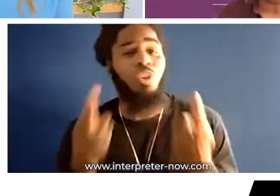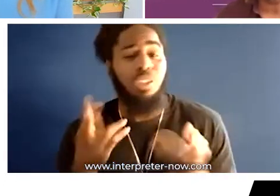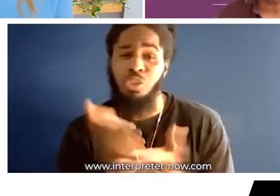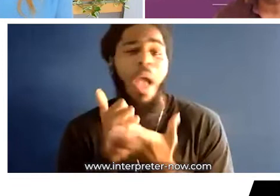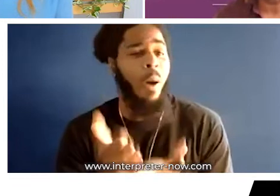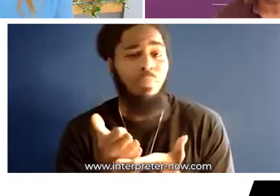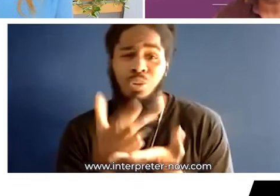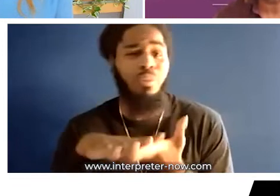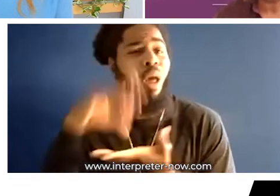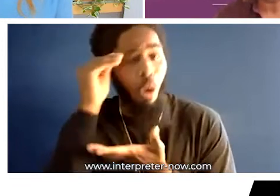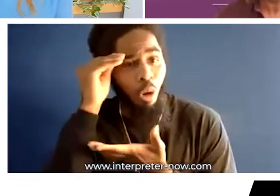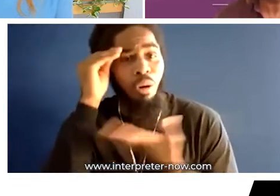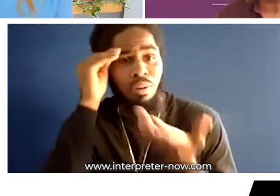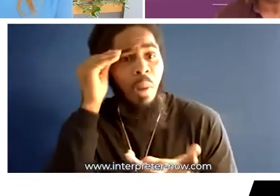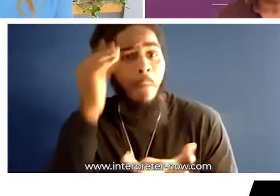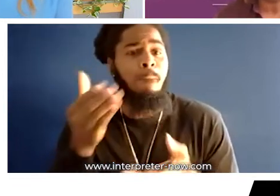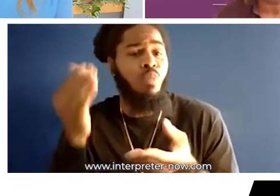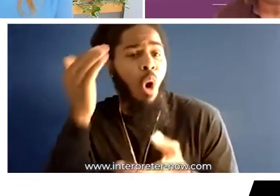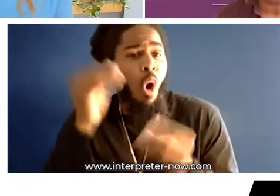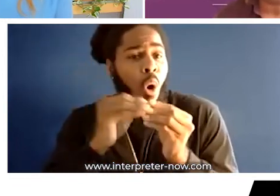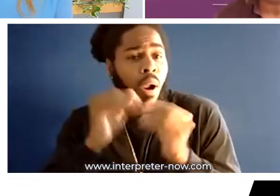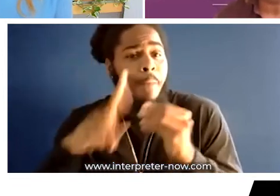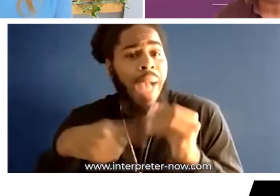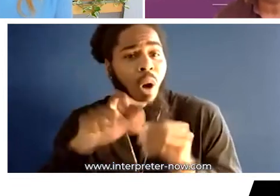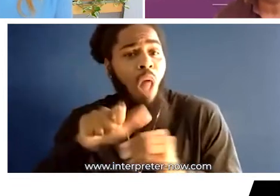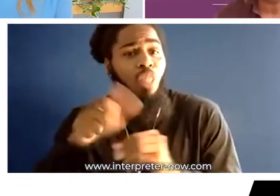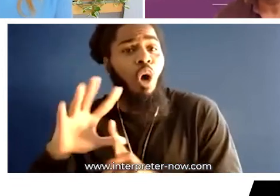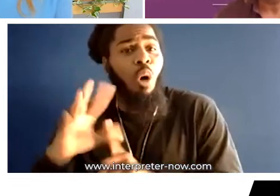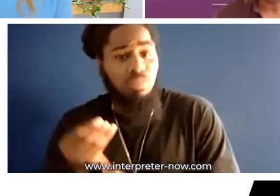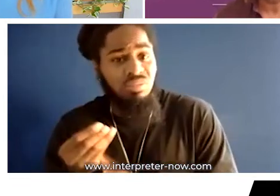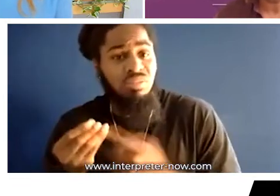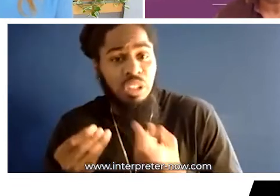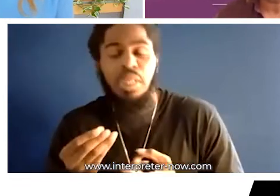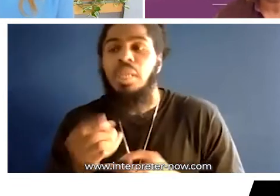When we think about the benefits to your question, Melinda, to organizations, it makes us better